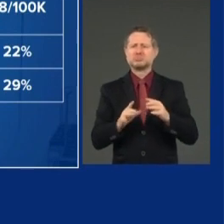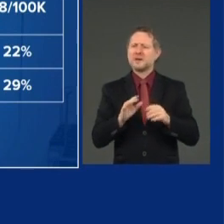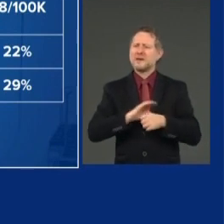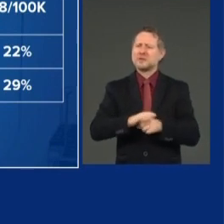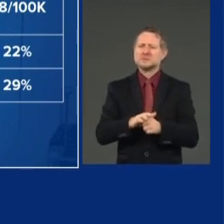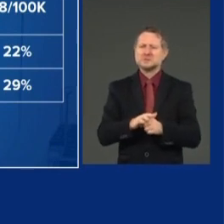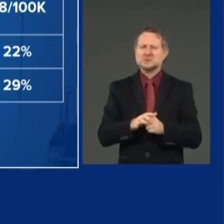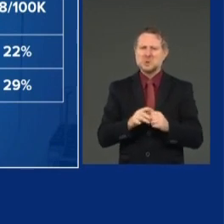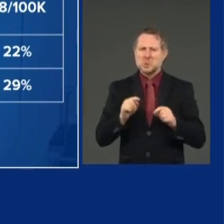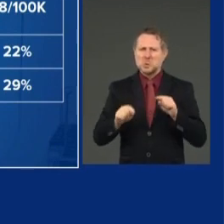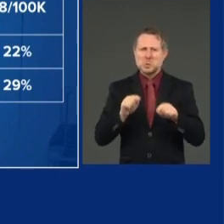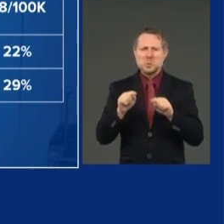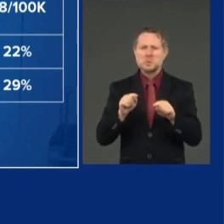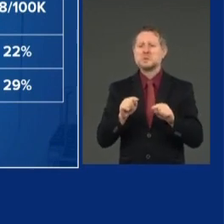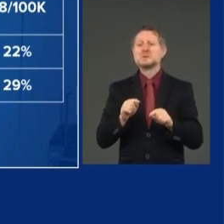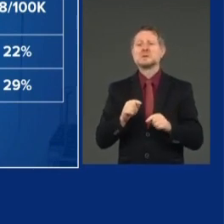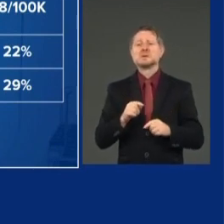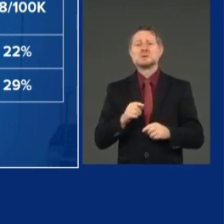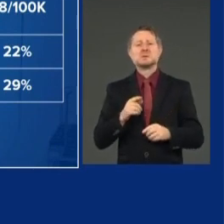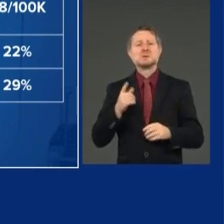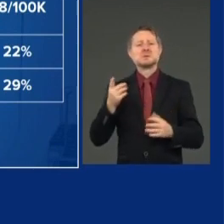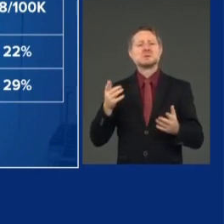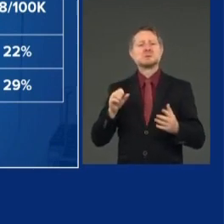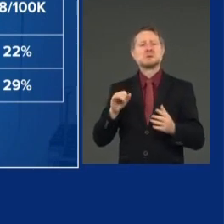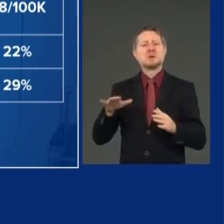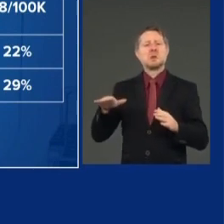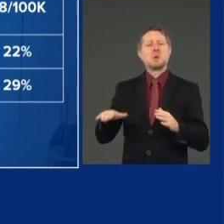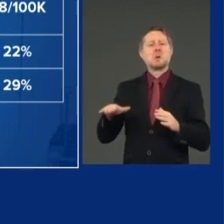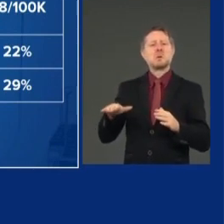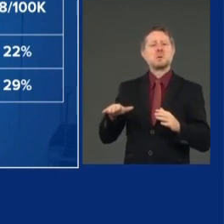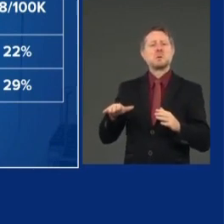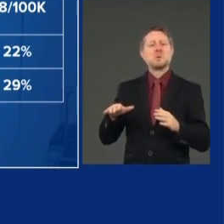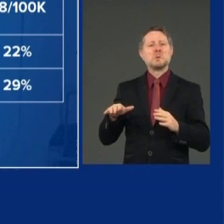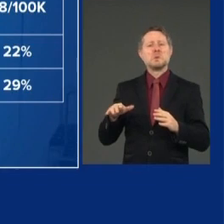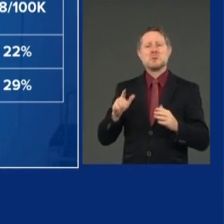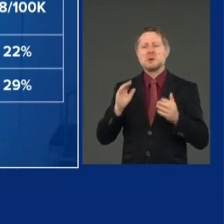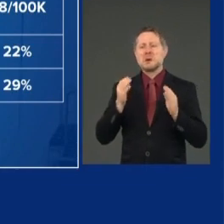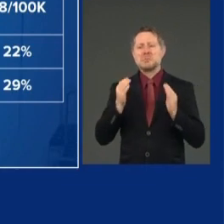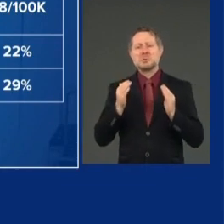QUEENS, 35%, COMPARED TO 19%.